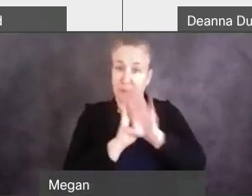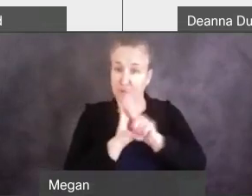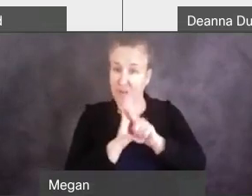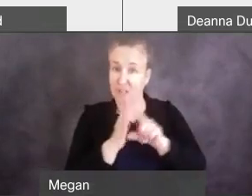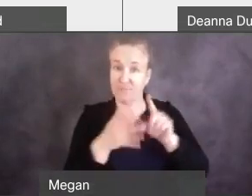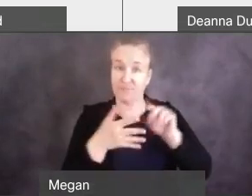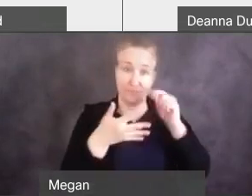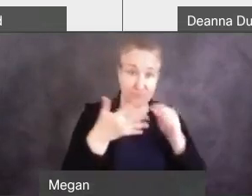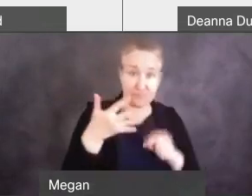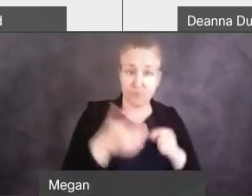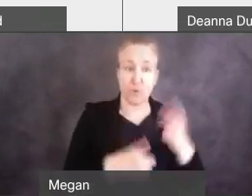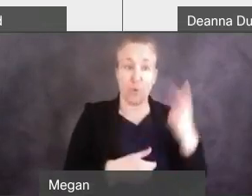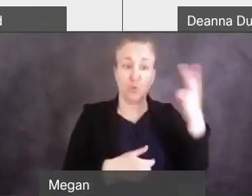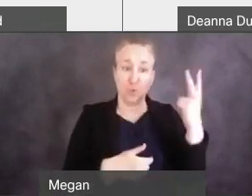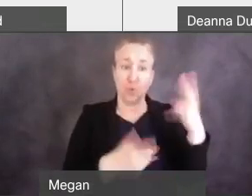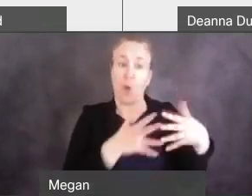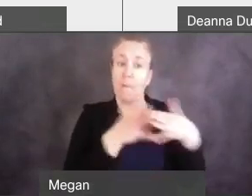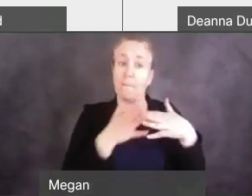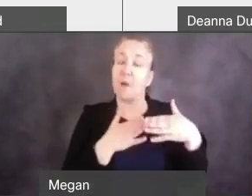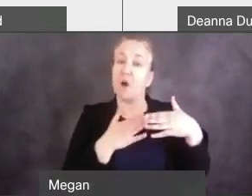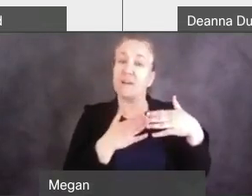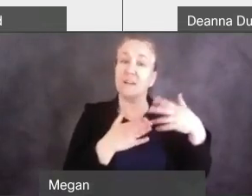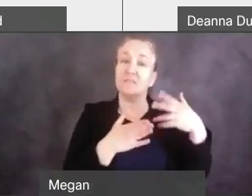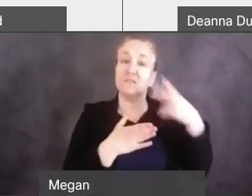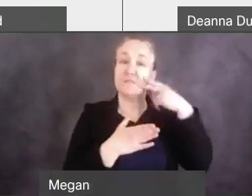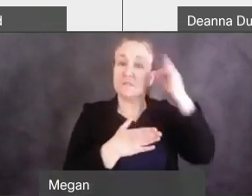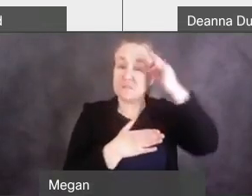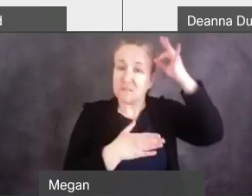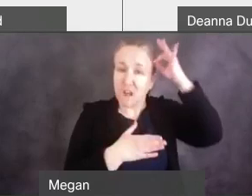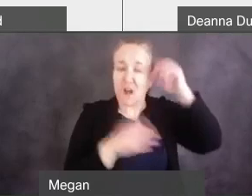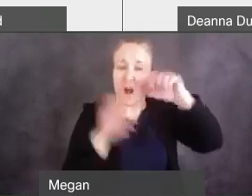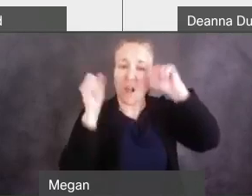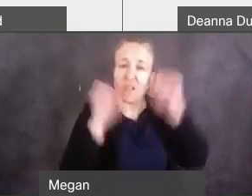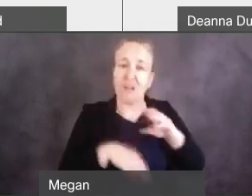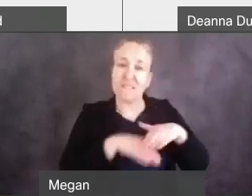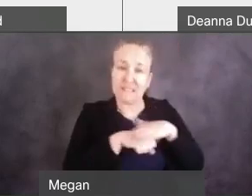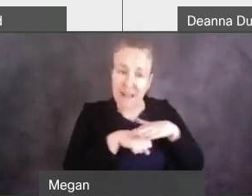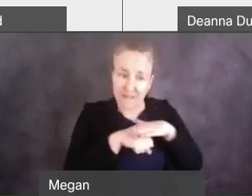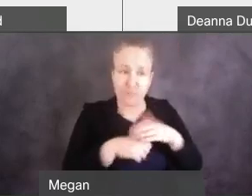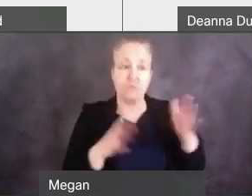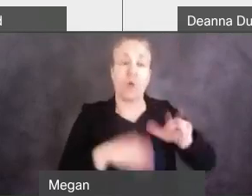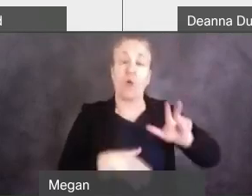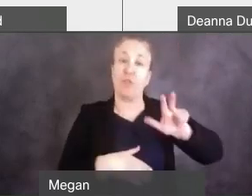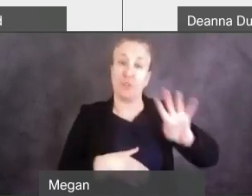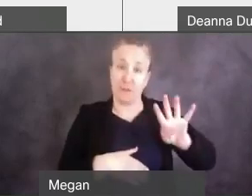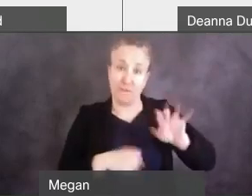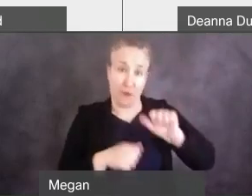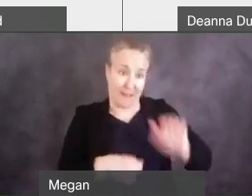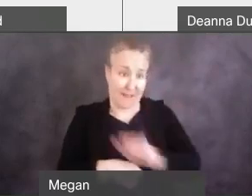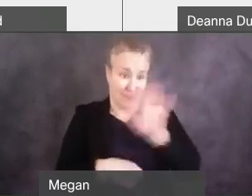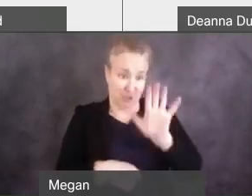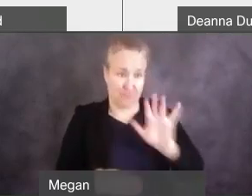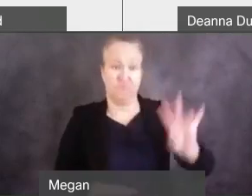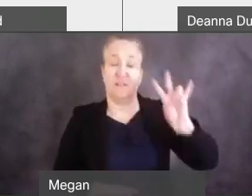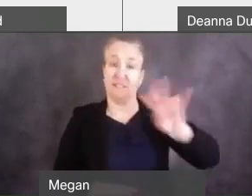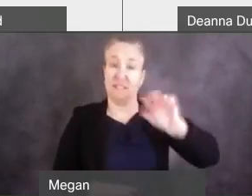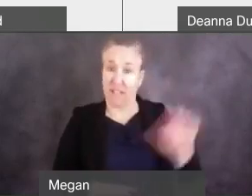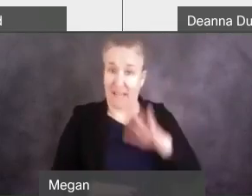two American Indian or Alaska native, 34 Asian, seven Asian Indian, five Asian